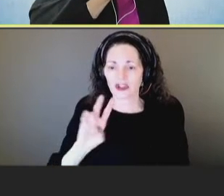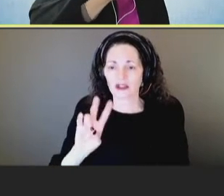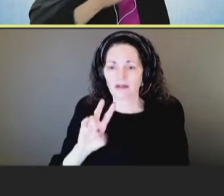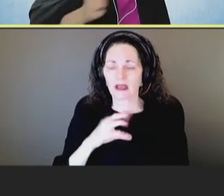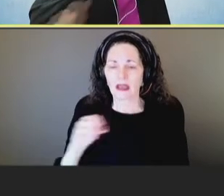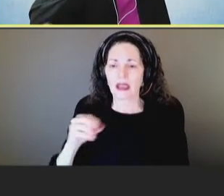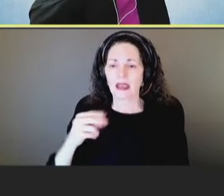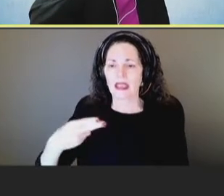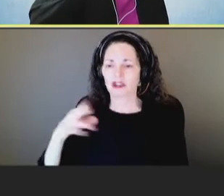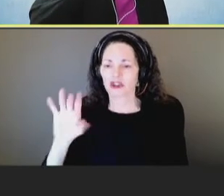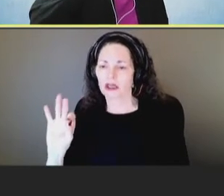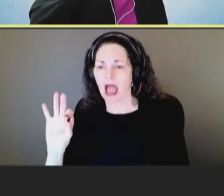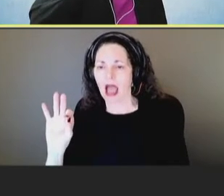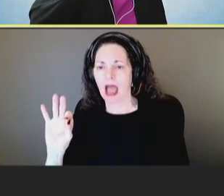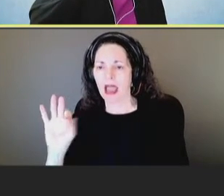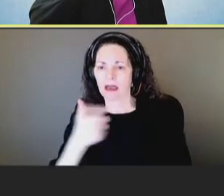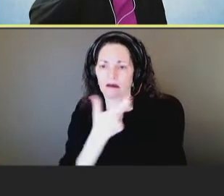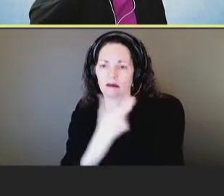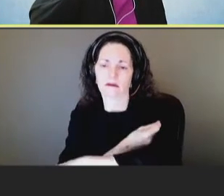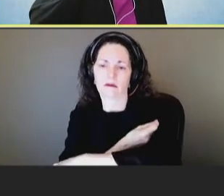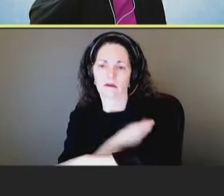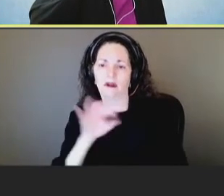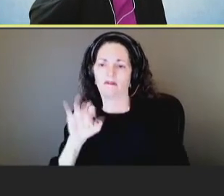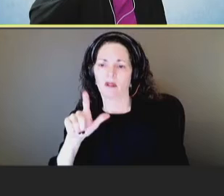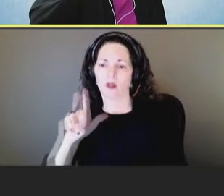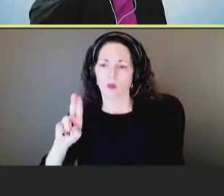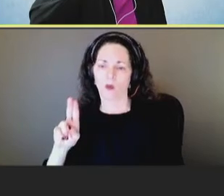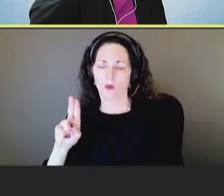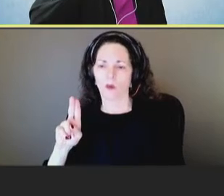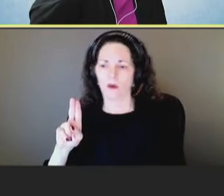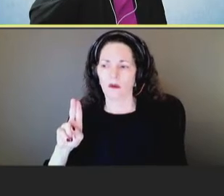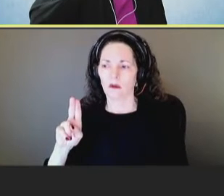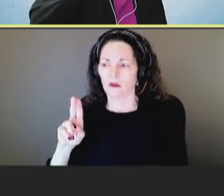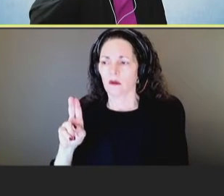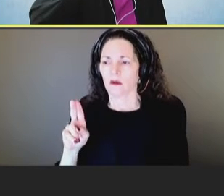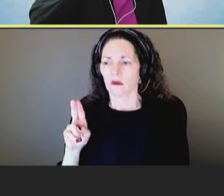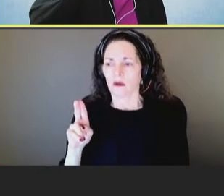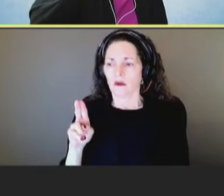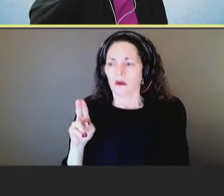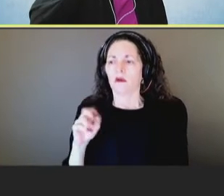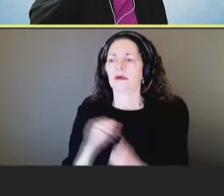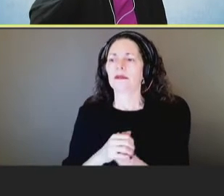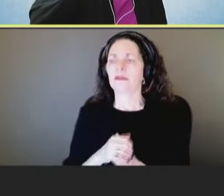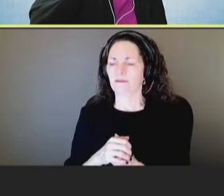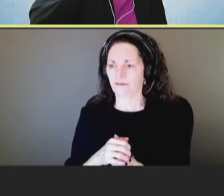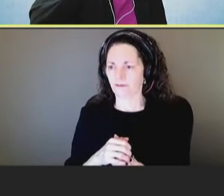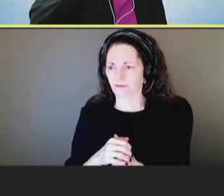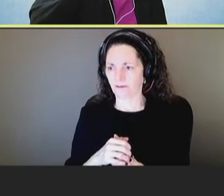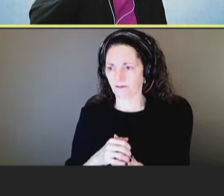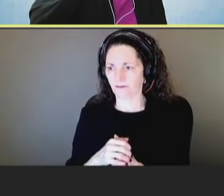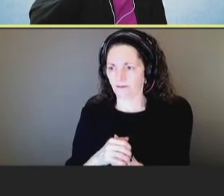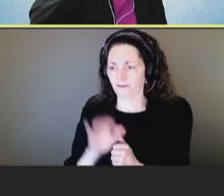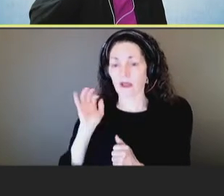influenza virus vaccine candidate using their FluLaval process. This study looked at varying